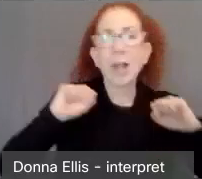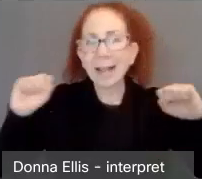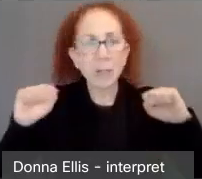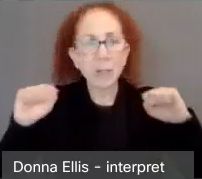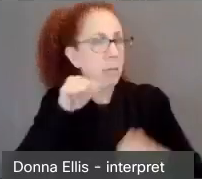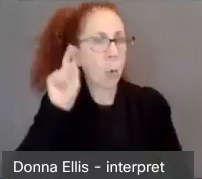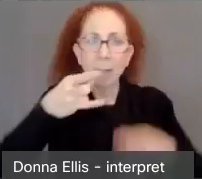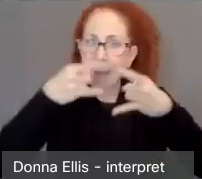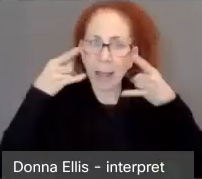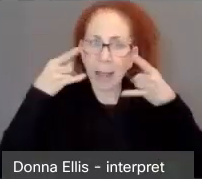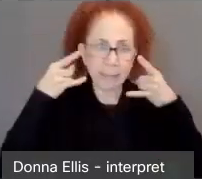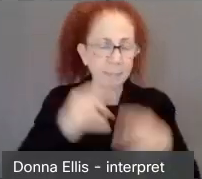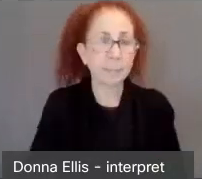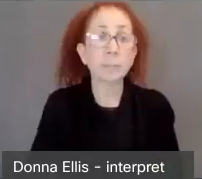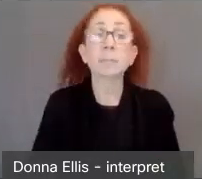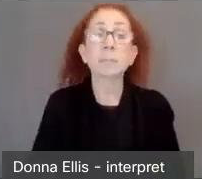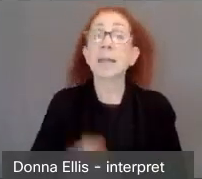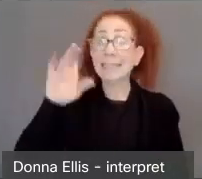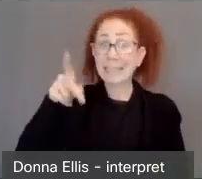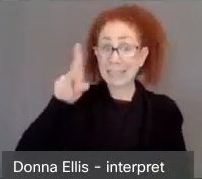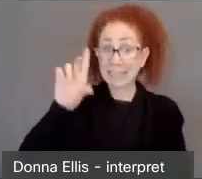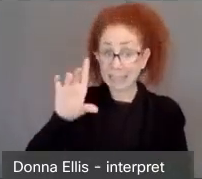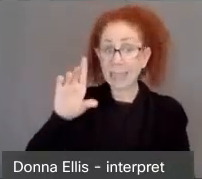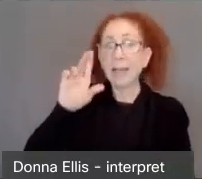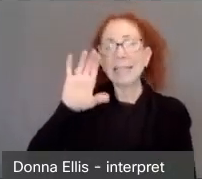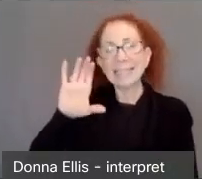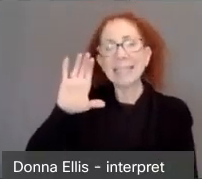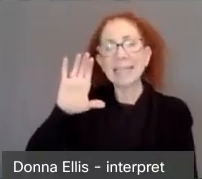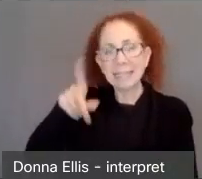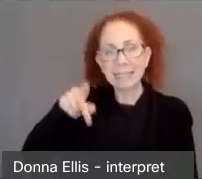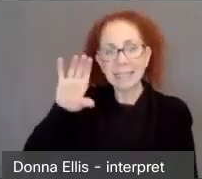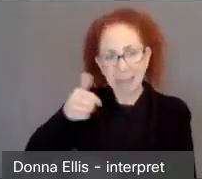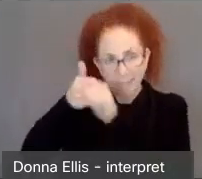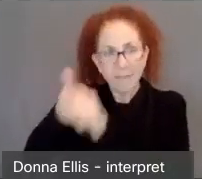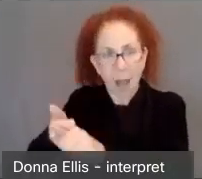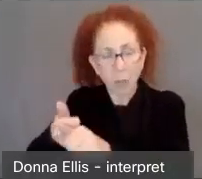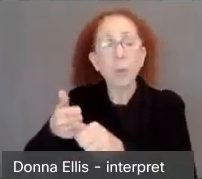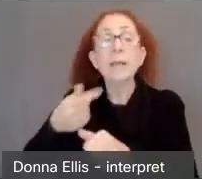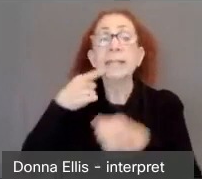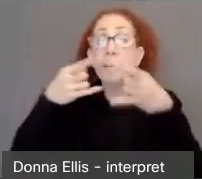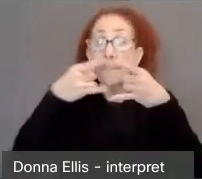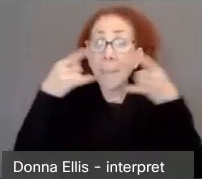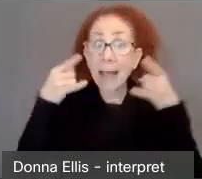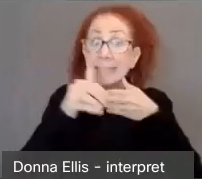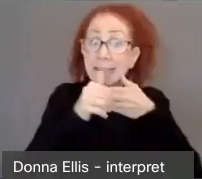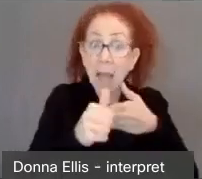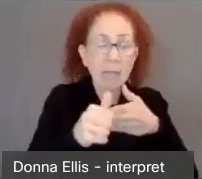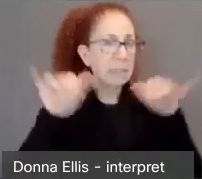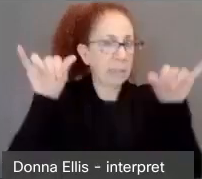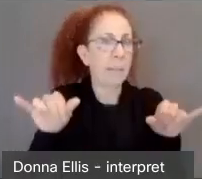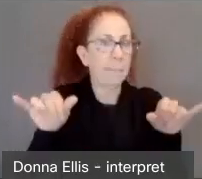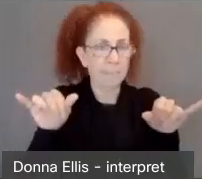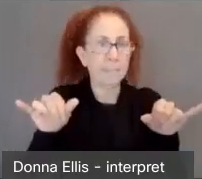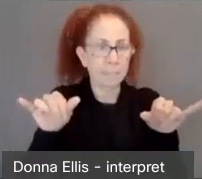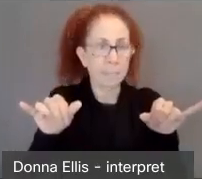accordance with CDC and PADOH, guidelines masking guidance remains unchanged when individuals cannot